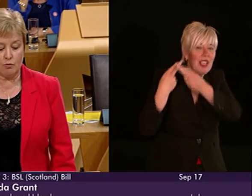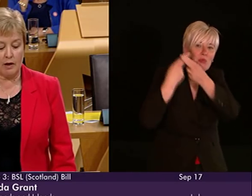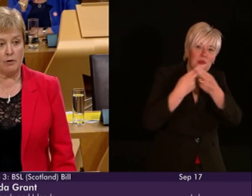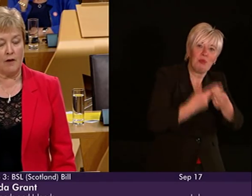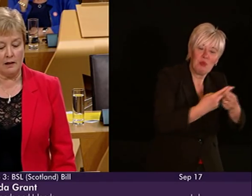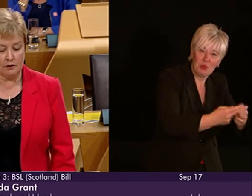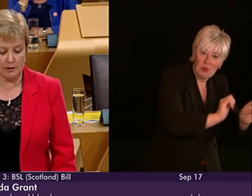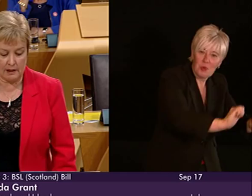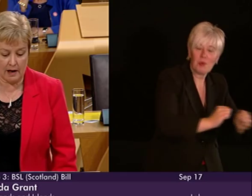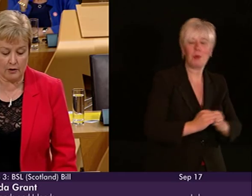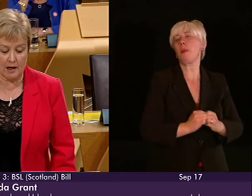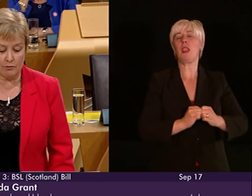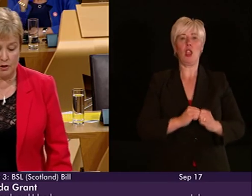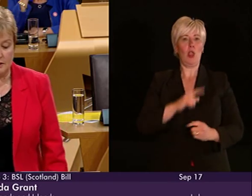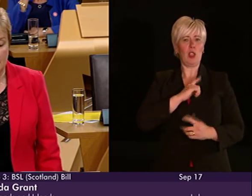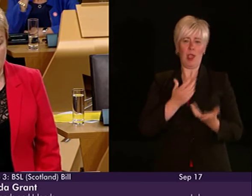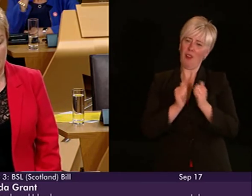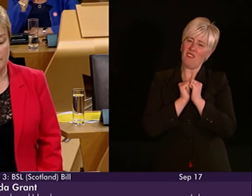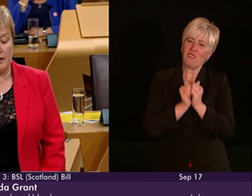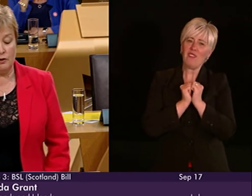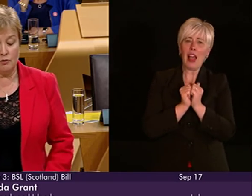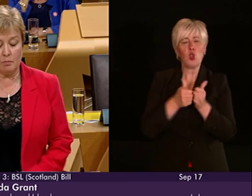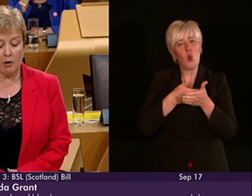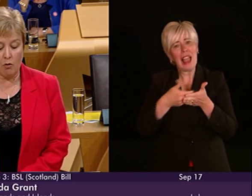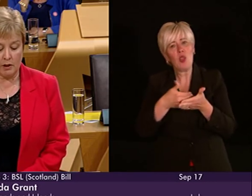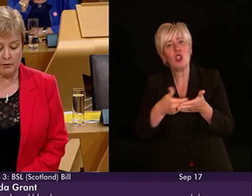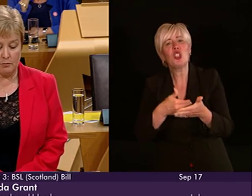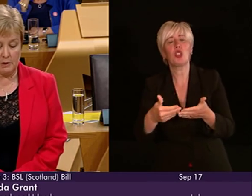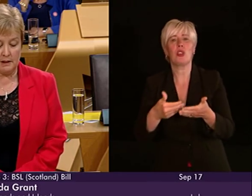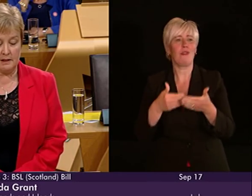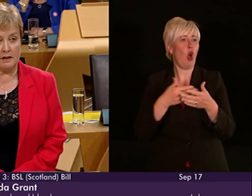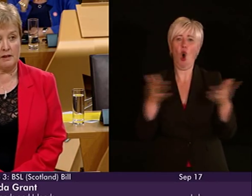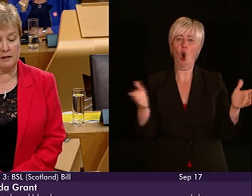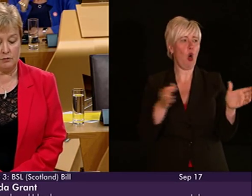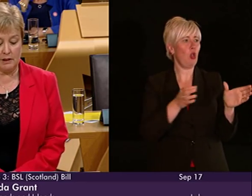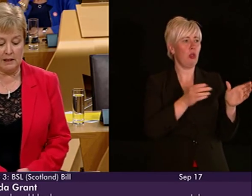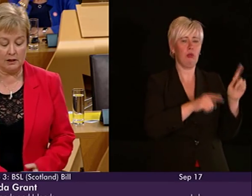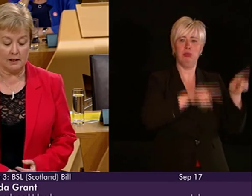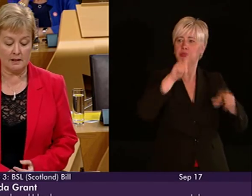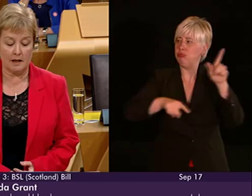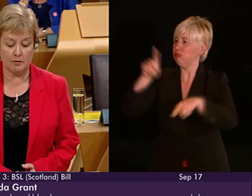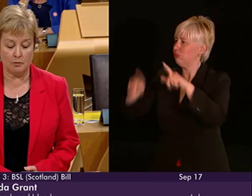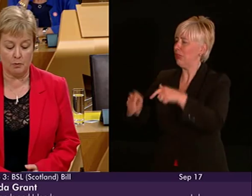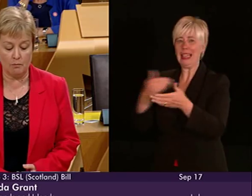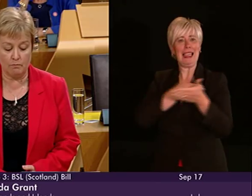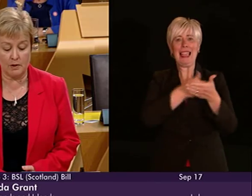which is why we value the languages that all our communities use. We must take steps to